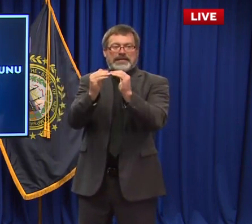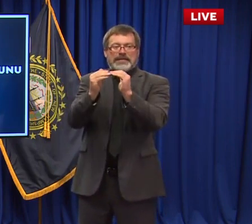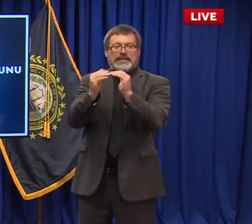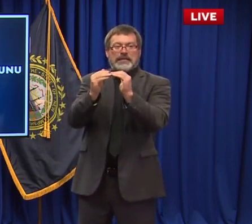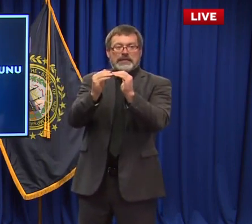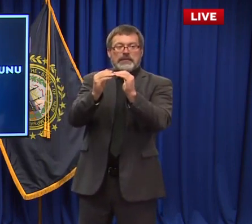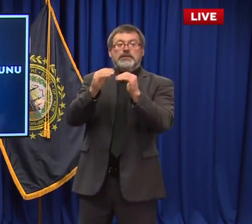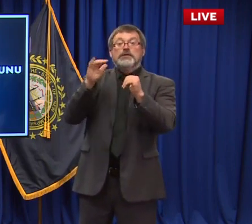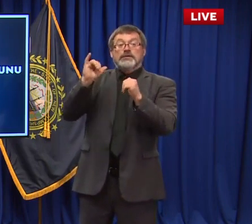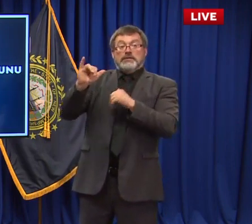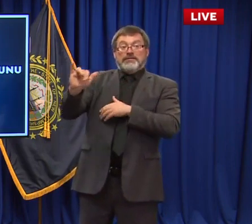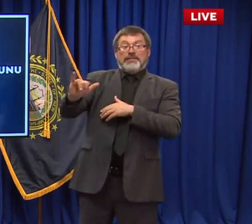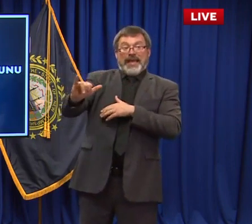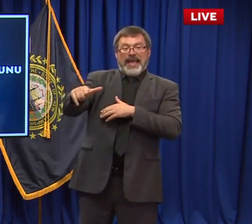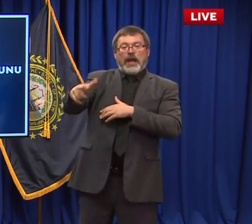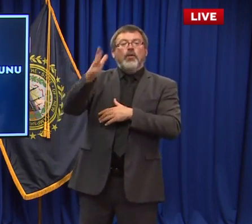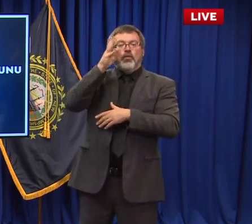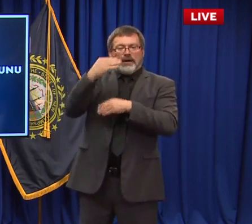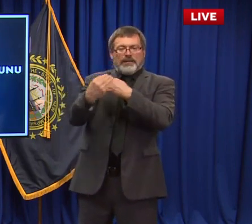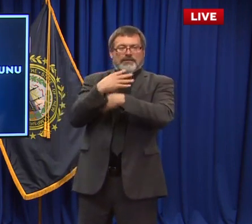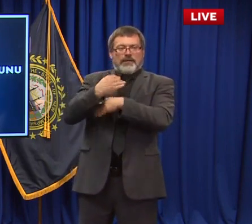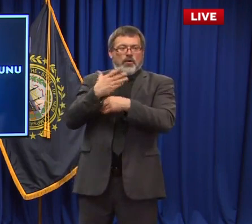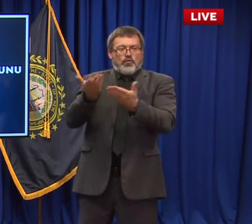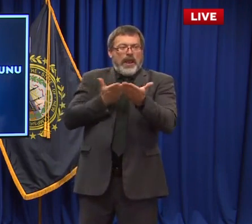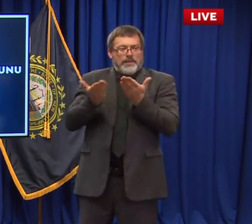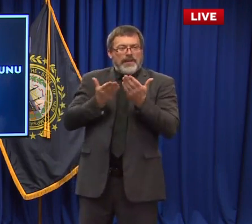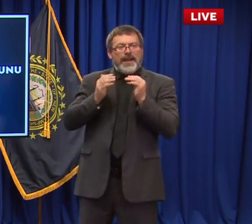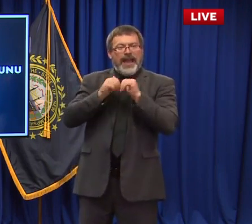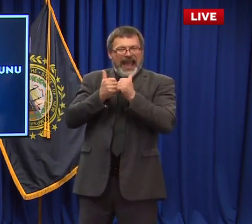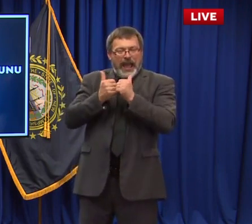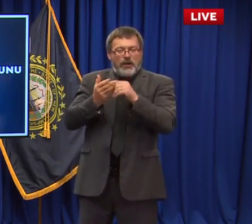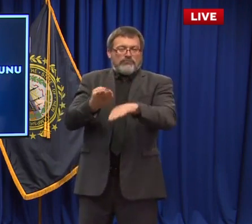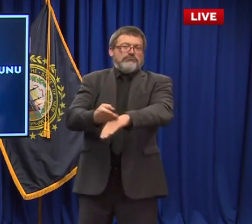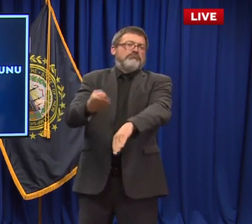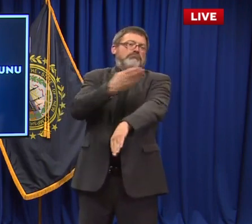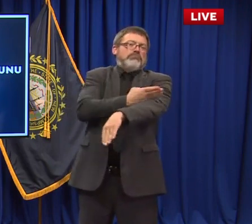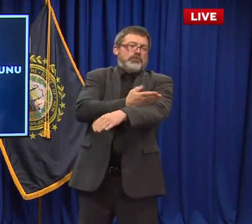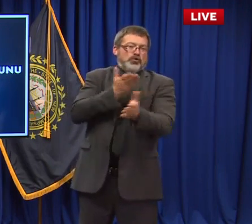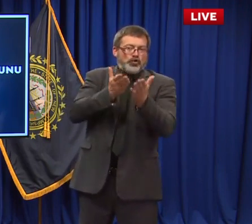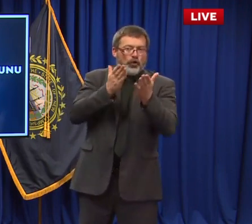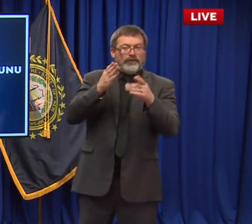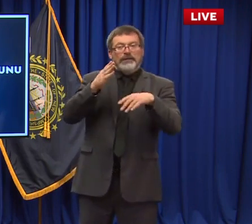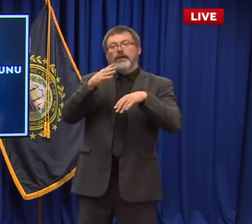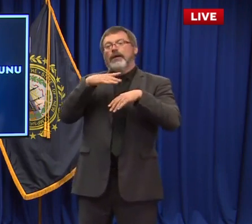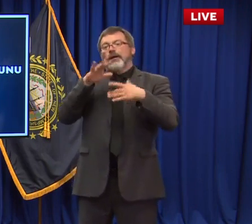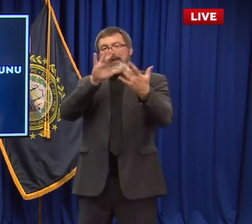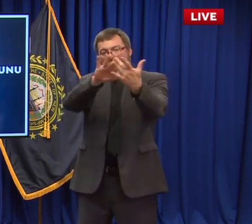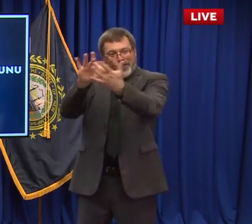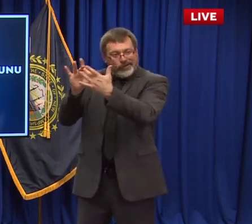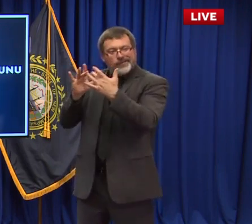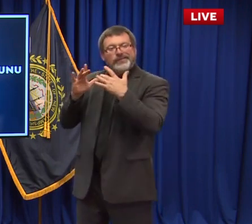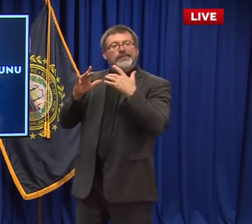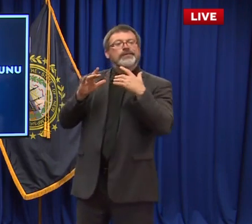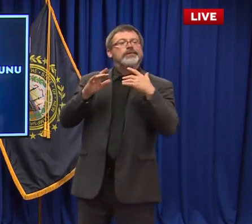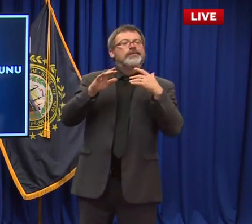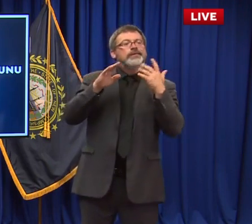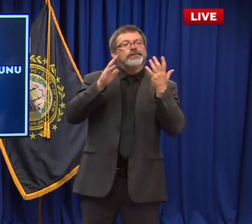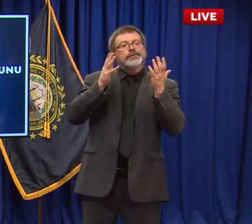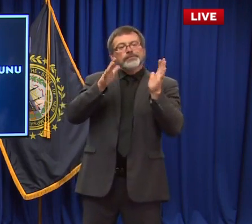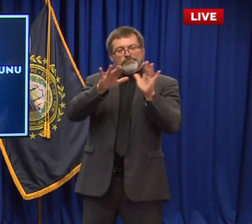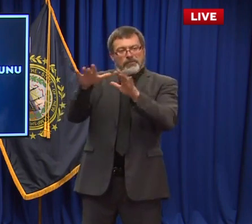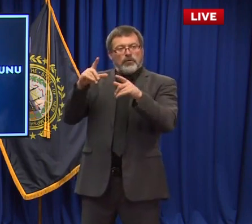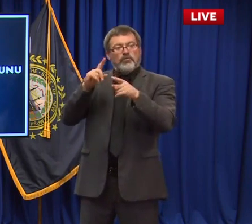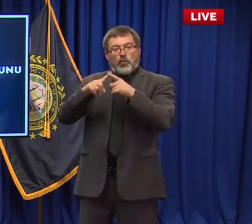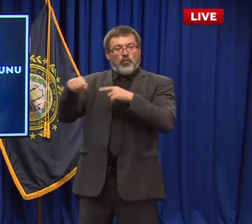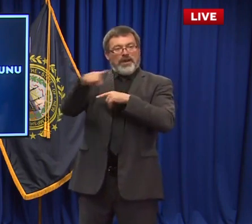HOPEFULLY THEY WILL HAVE SOME RECOMMENDATIONS ABOUT HOW TO INTEGRATE OURSELVES WITH THOSE COMMUNITIES AND THOSE CONSTITUENCIES TO MAKE SURE WE’RE PROVIDING ALL OF THE